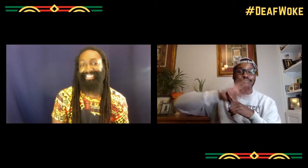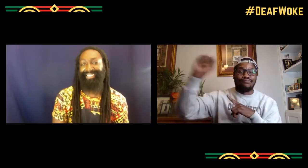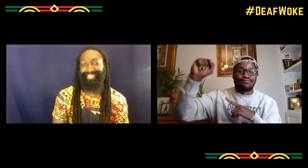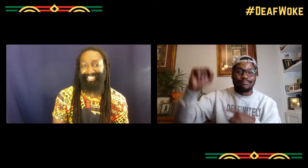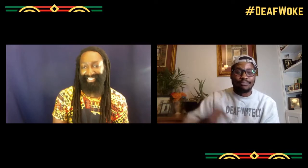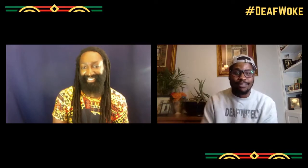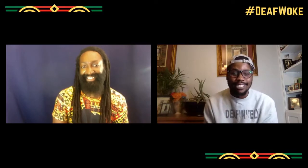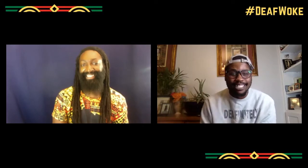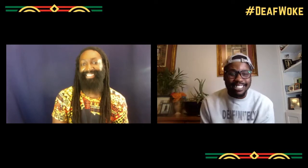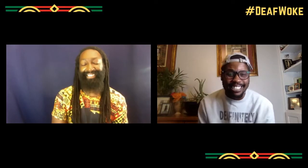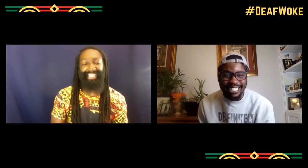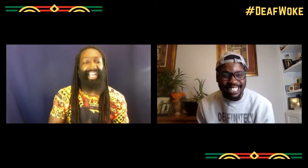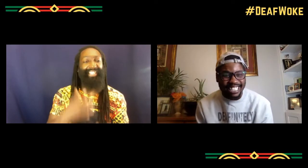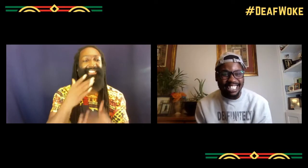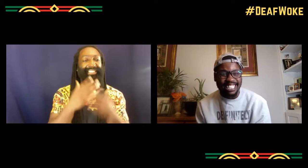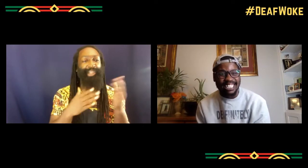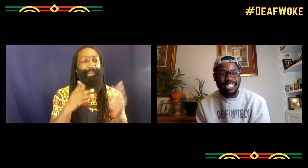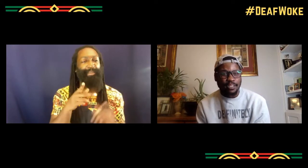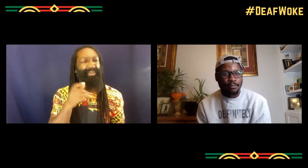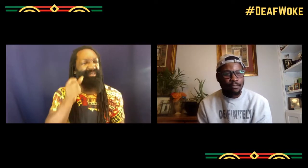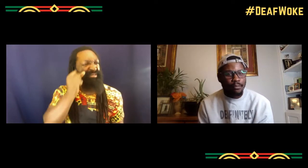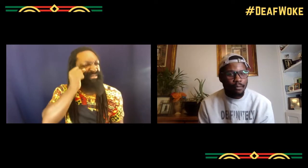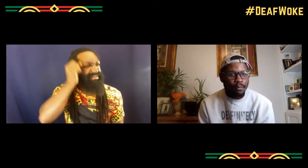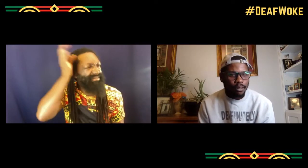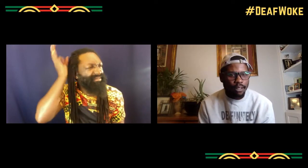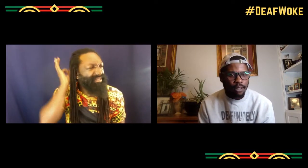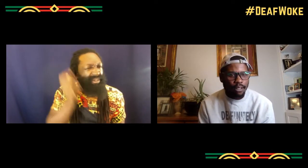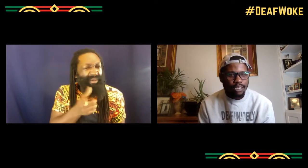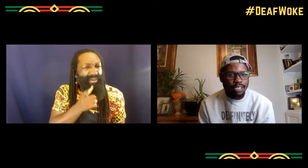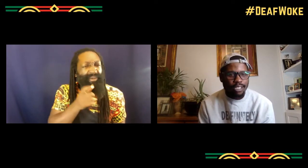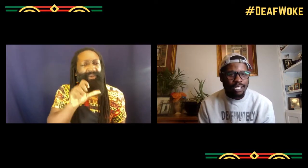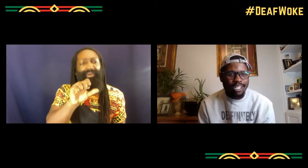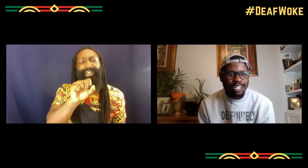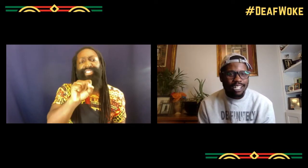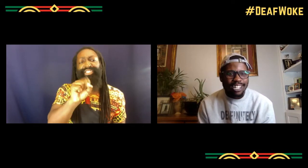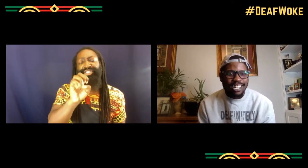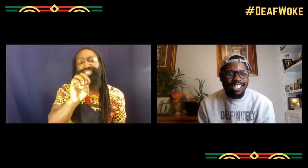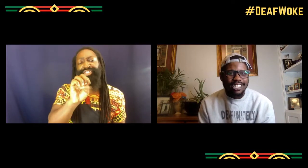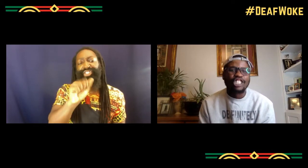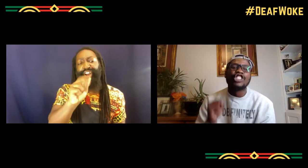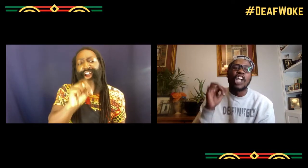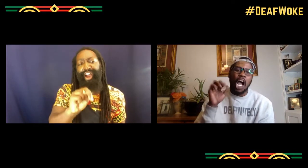And the it's founded from there and it's just been taking off ever since. Yeah, so but what's that?